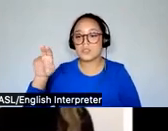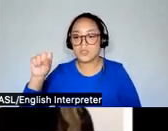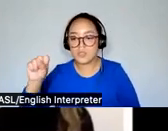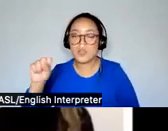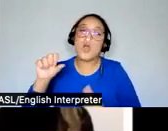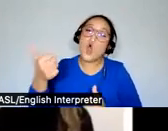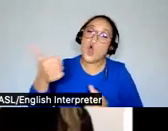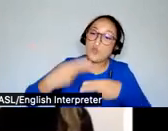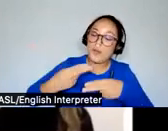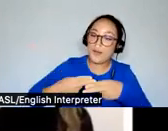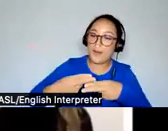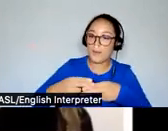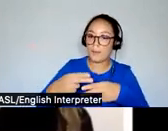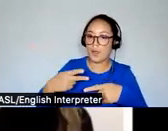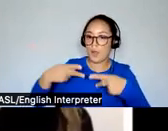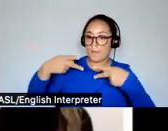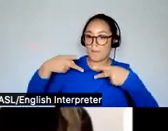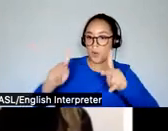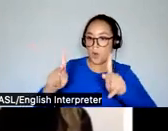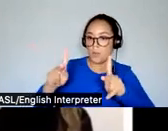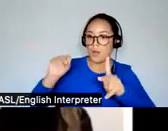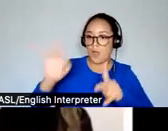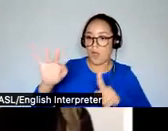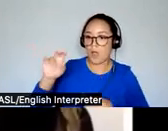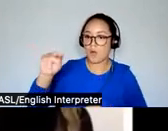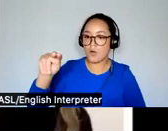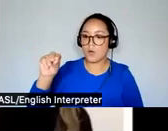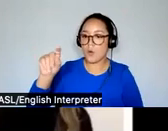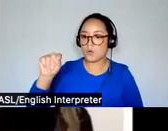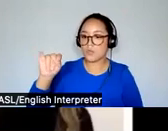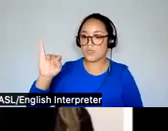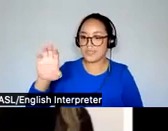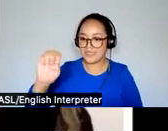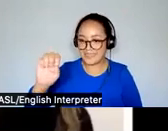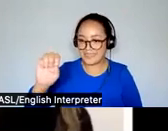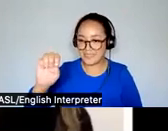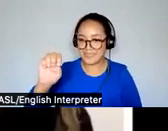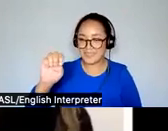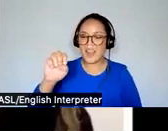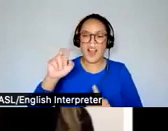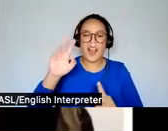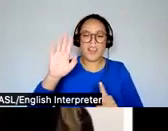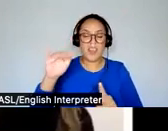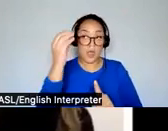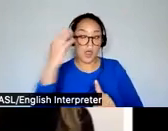And that is what shows the Toronto arts foundation that you have received approval from Parks,